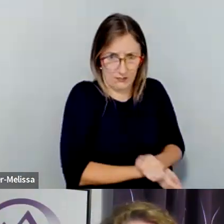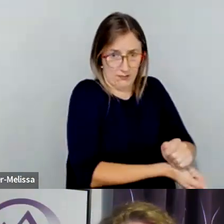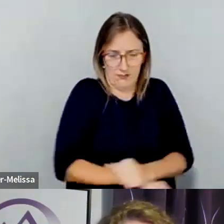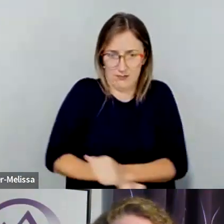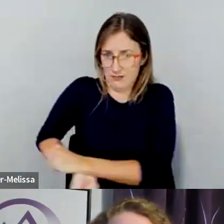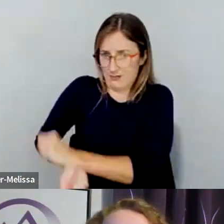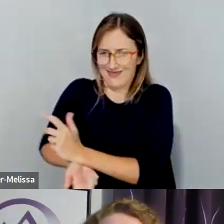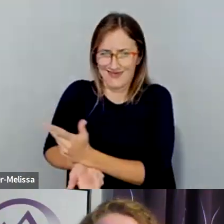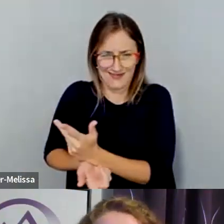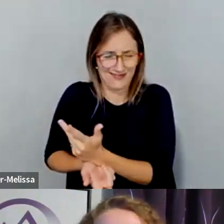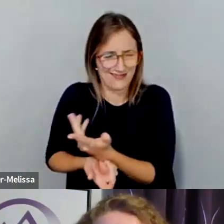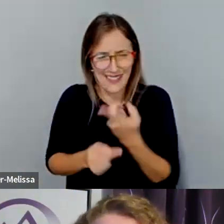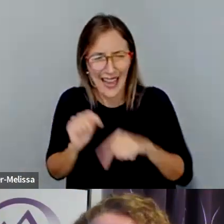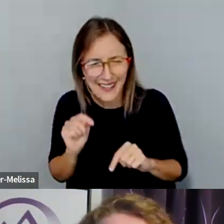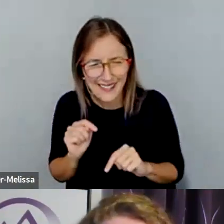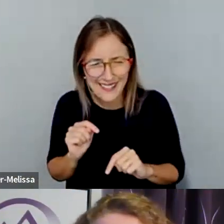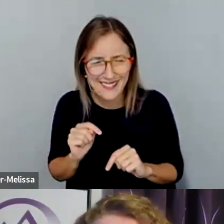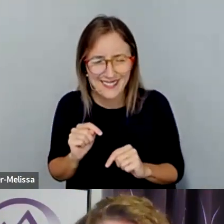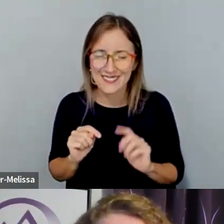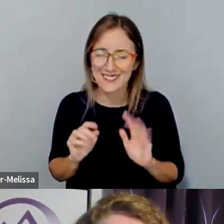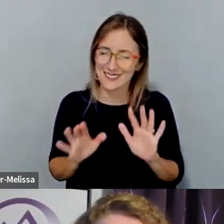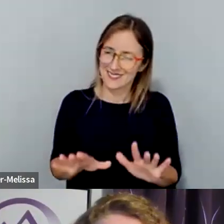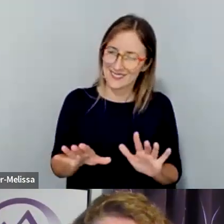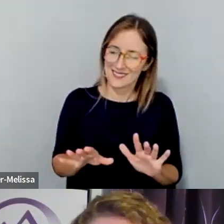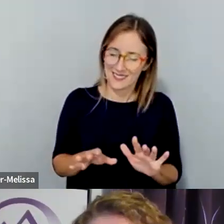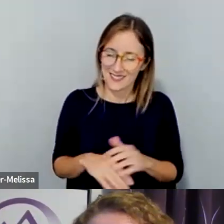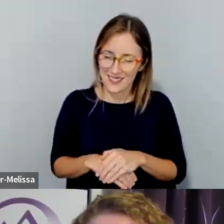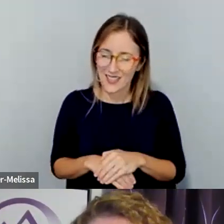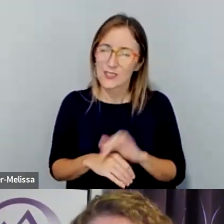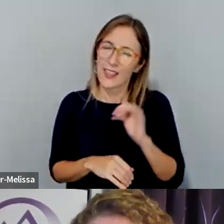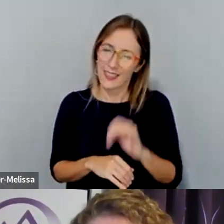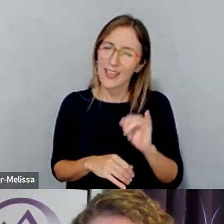always request -- please cuffed me in the front while I'm in the wheelchair or do not cover me. I have to be able to roll my wheelchair. It would be